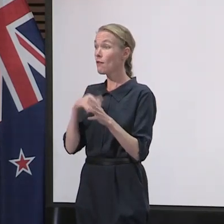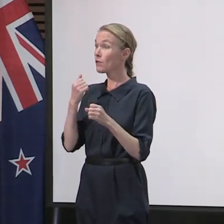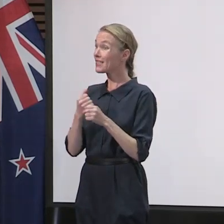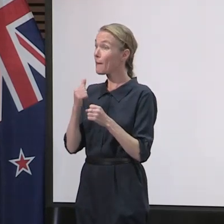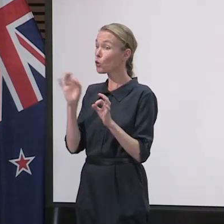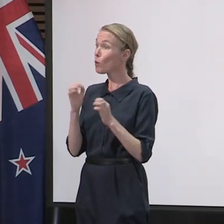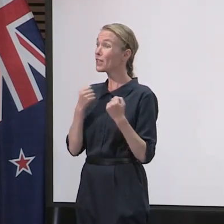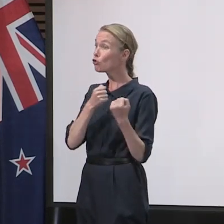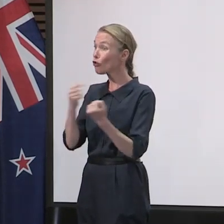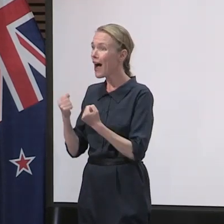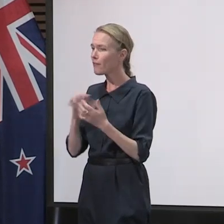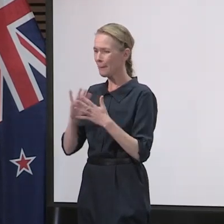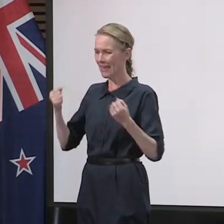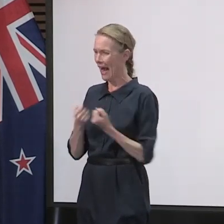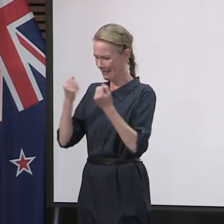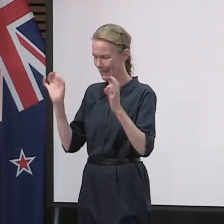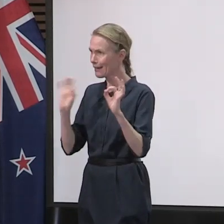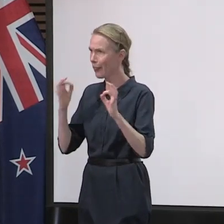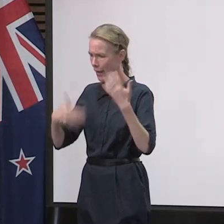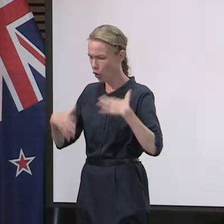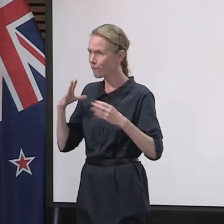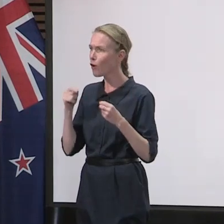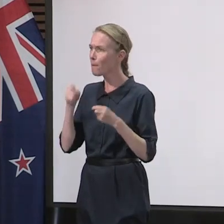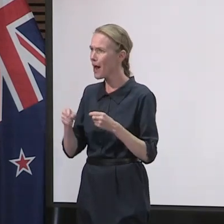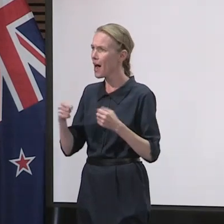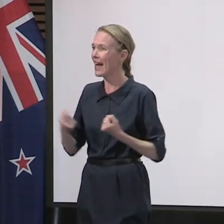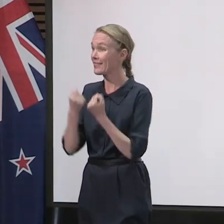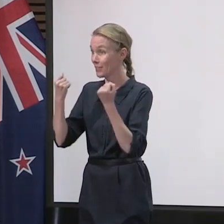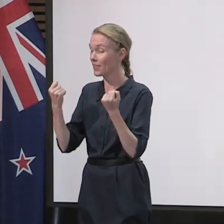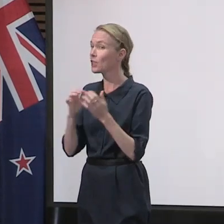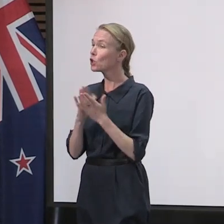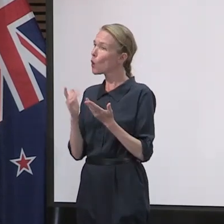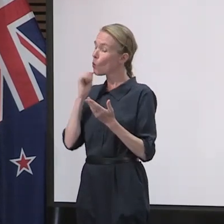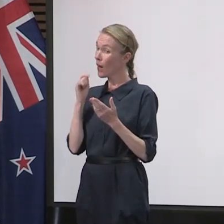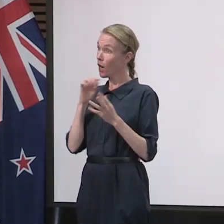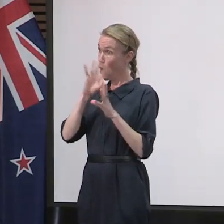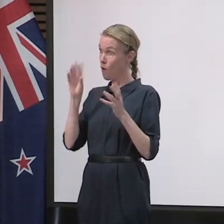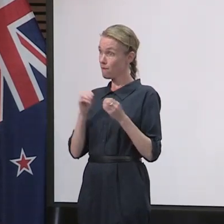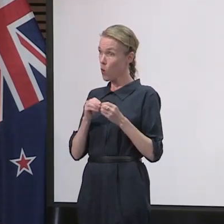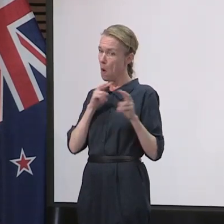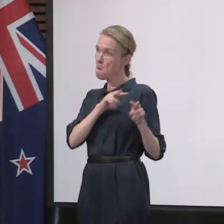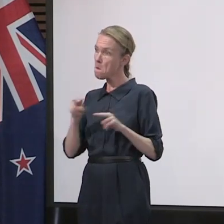example, strokes, my o-Cardinal infarctions.